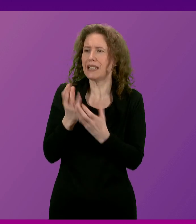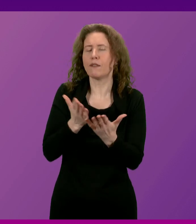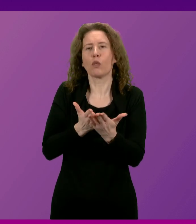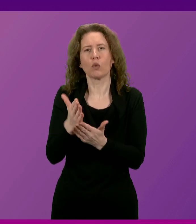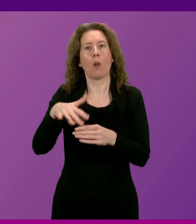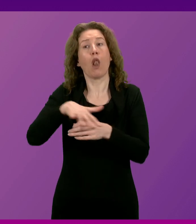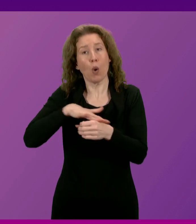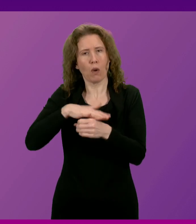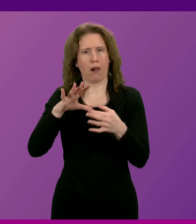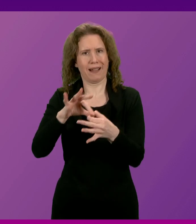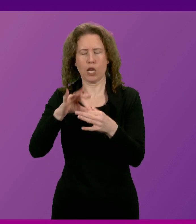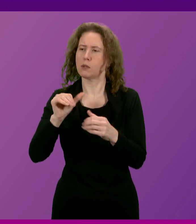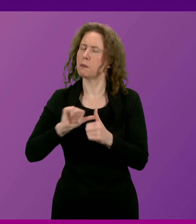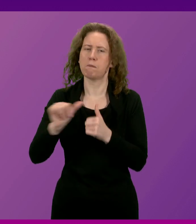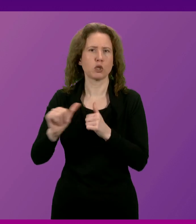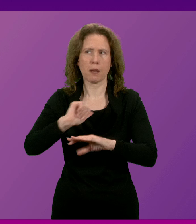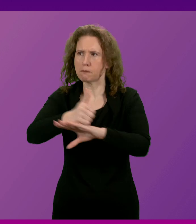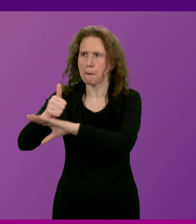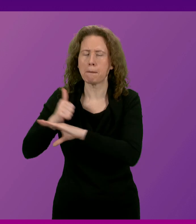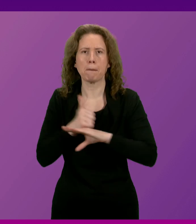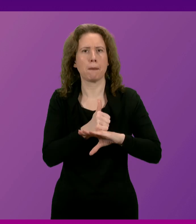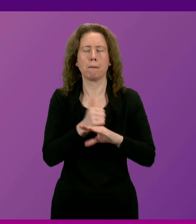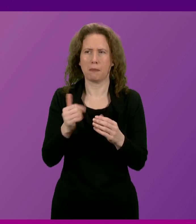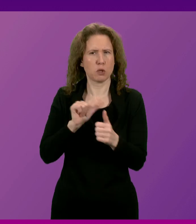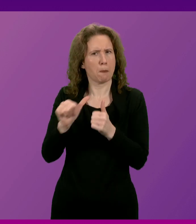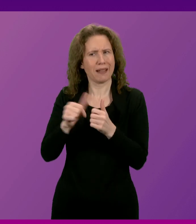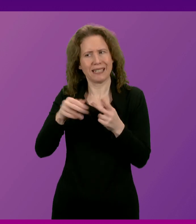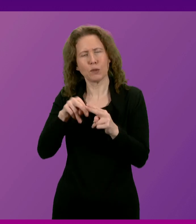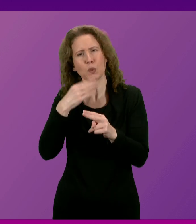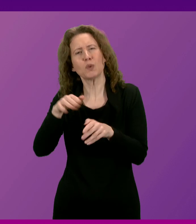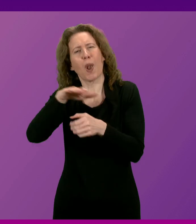are more effective in being deployed on a more comprehensive basis. I am very happy